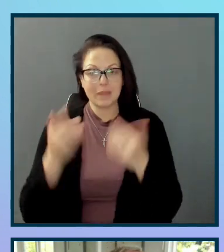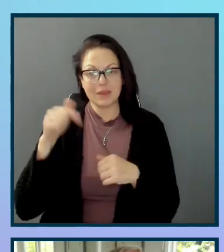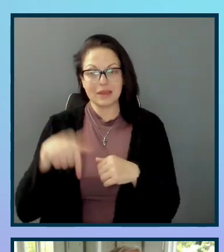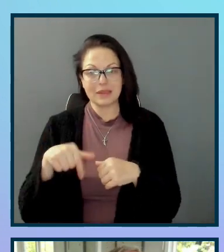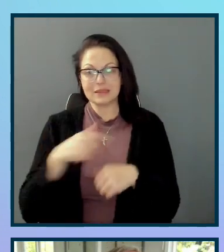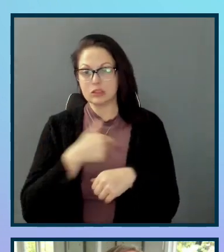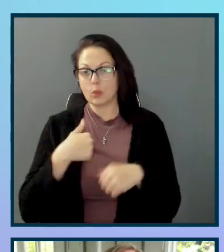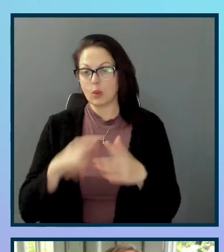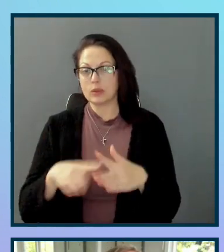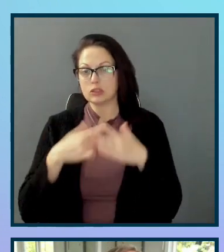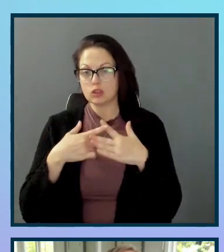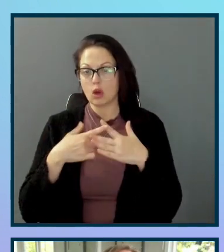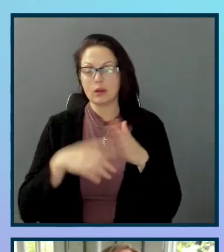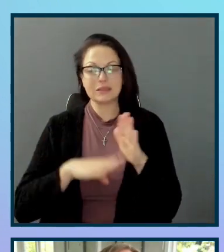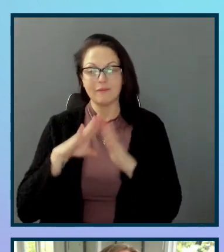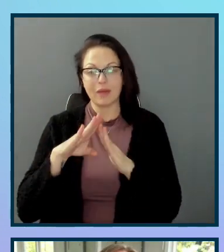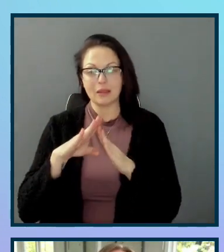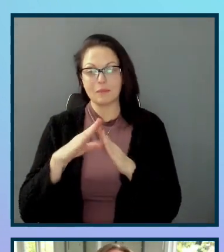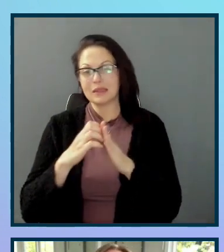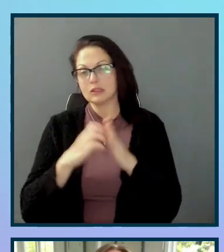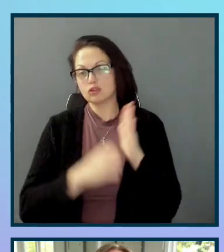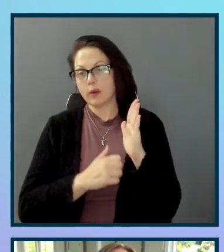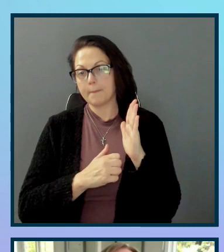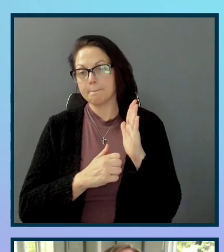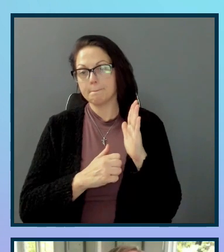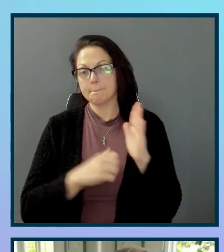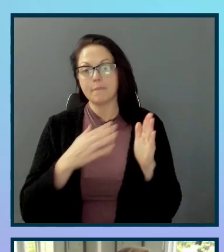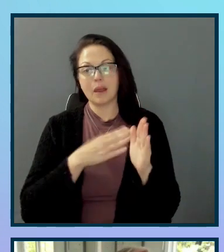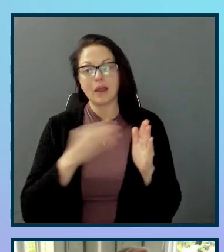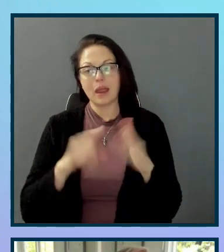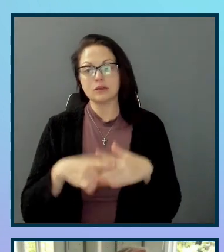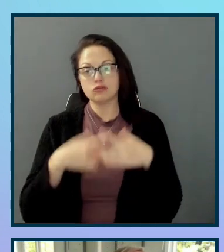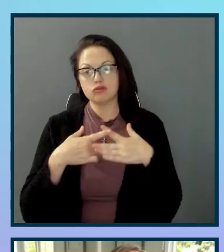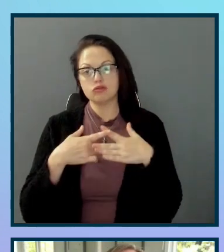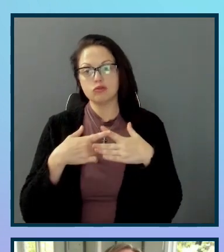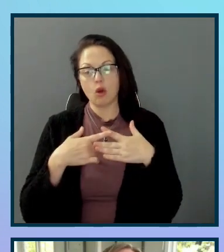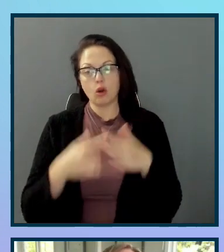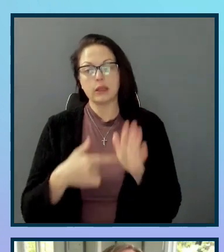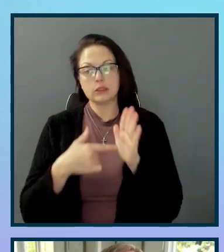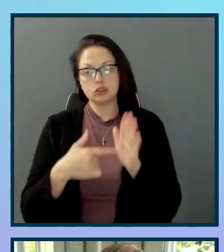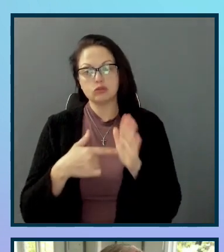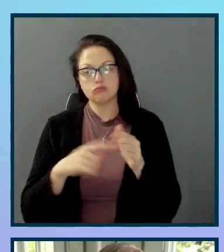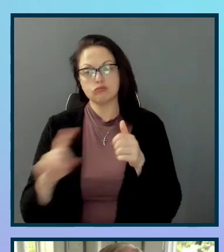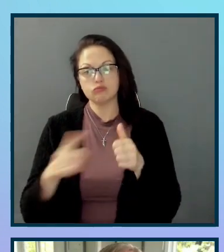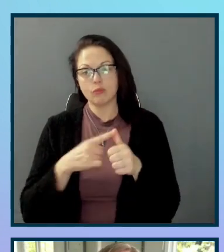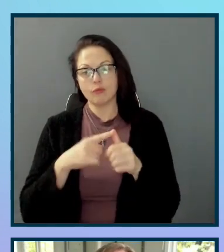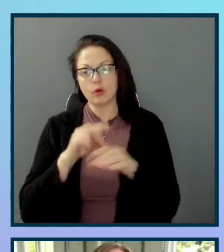when we were developing the script and starting to shoot the first episodes of this series